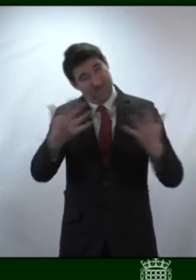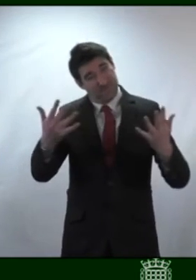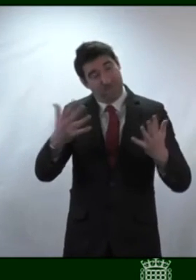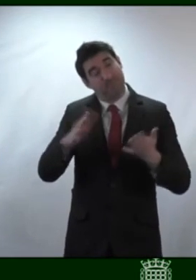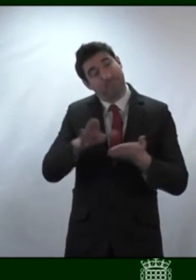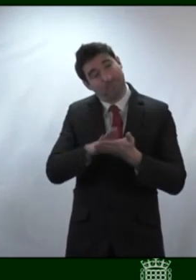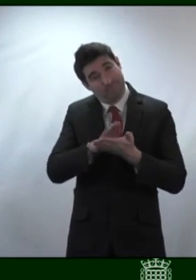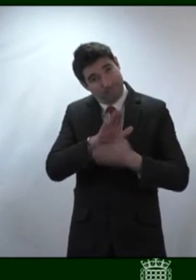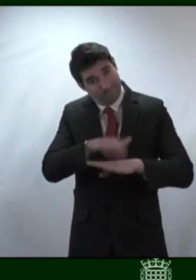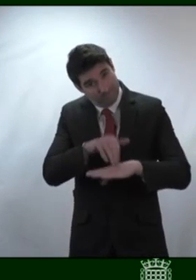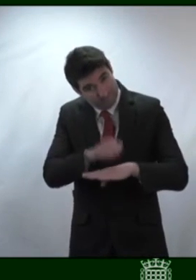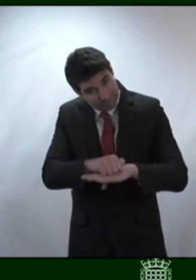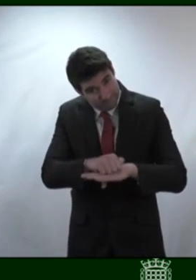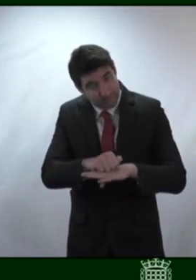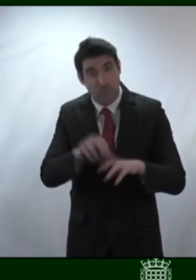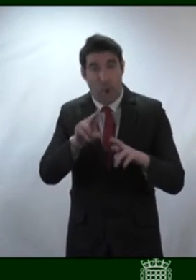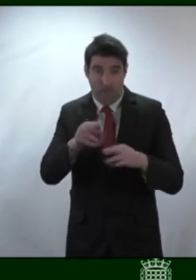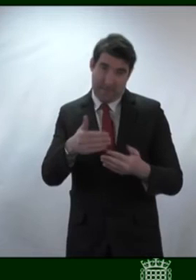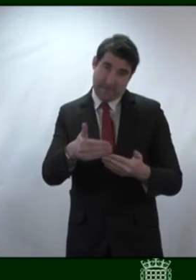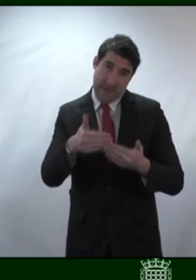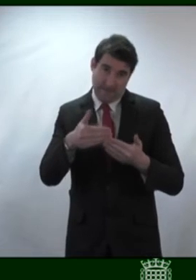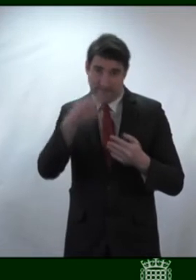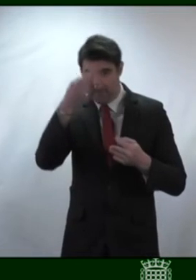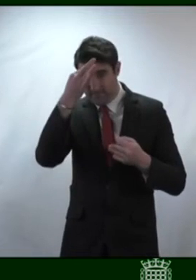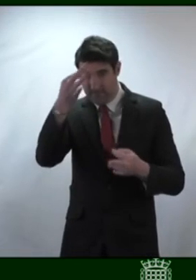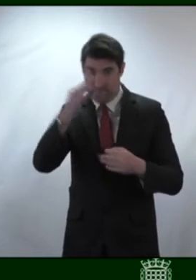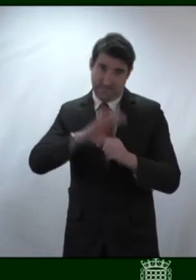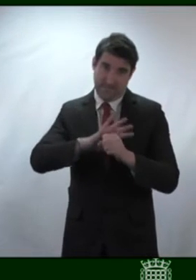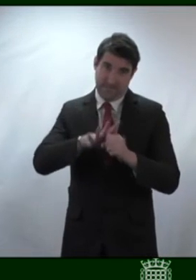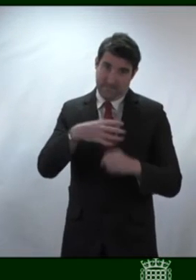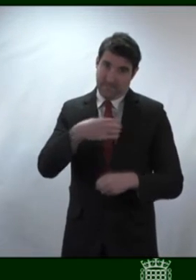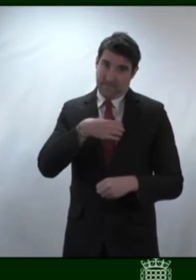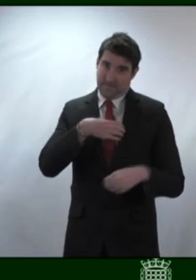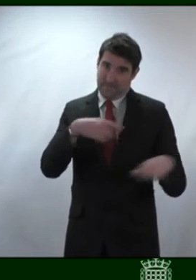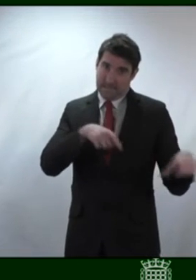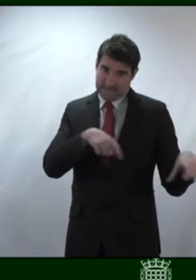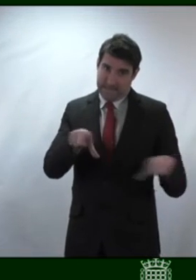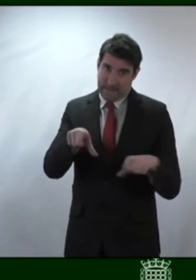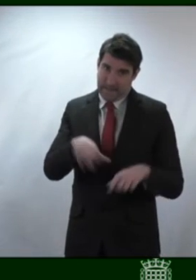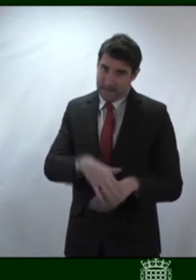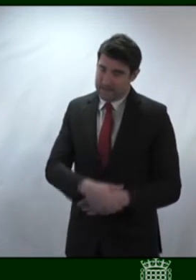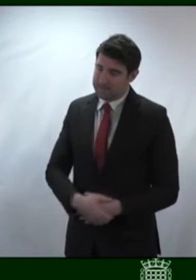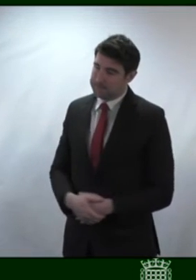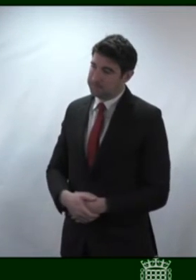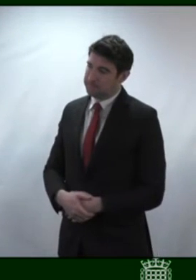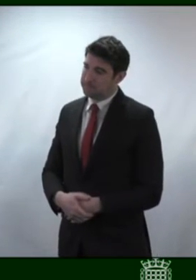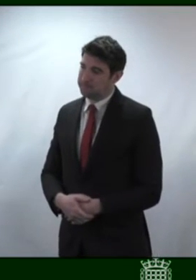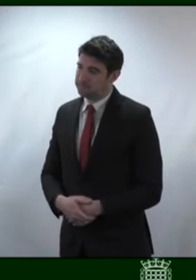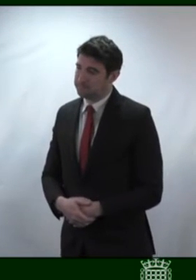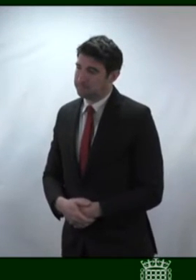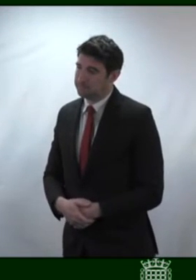does their best to keep everybody safe. In the past few hours, the President of the